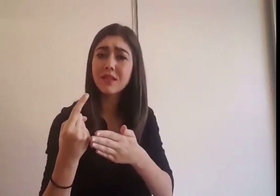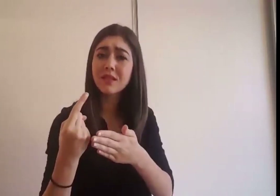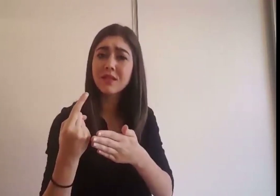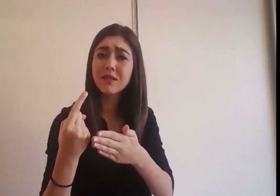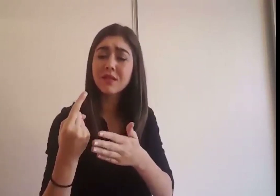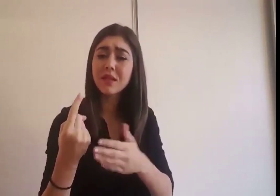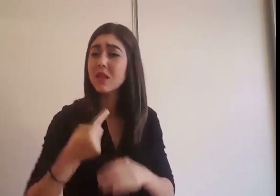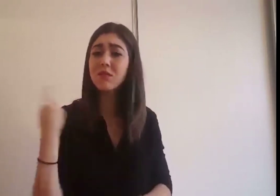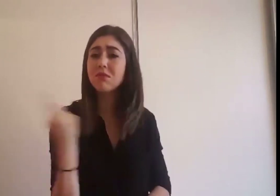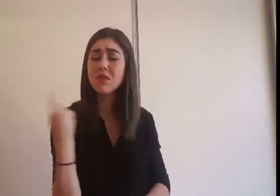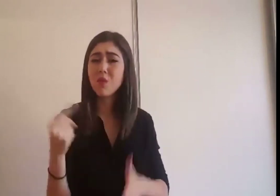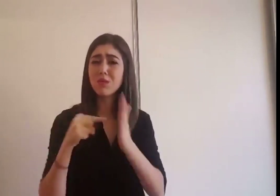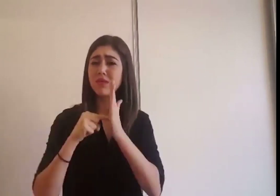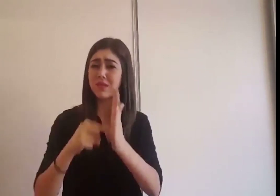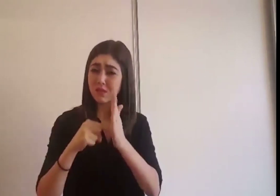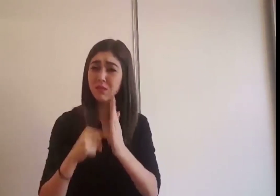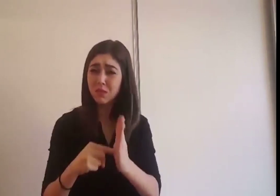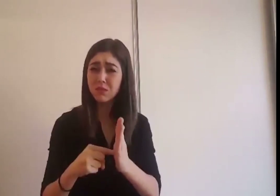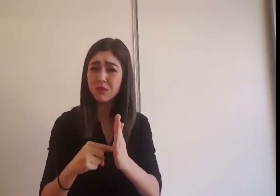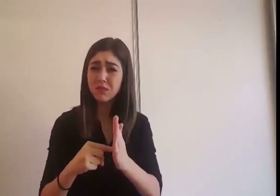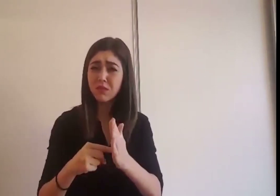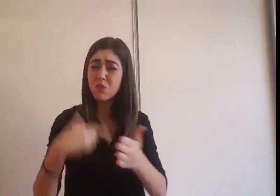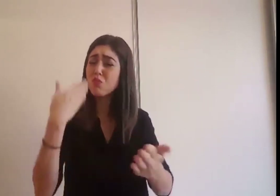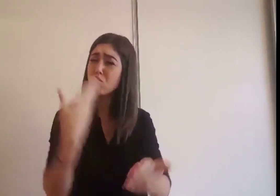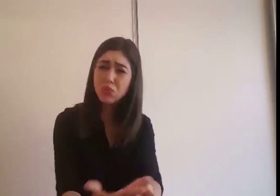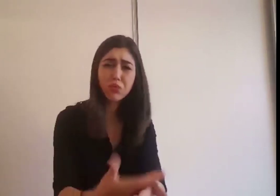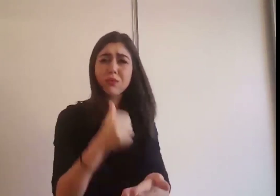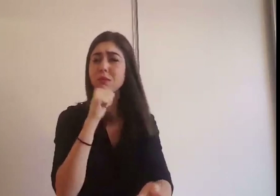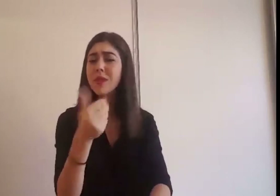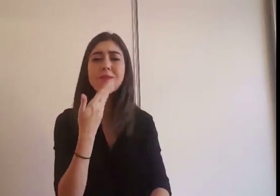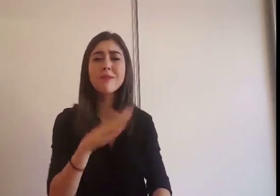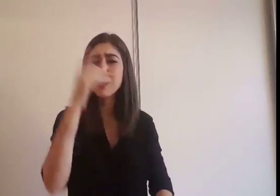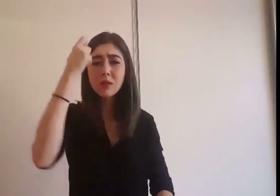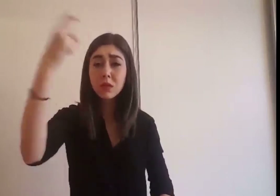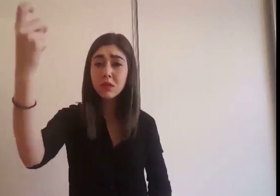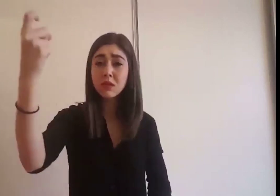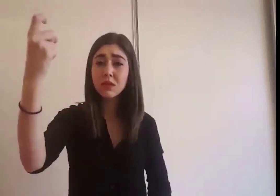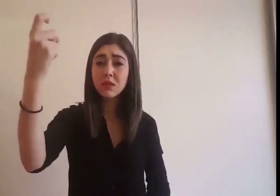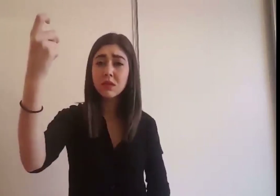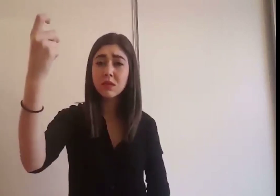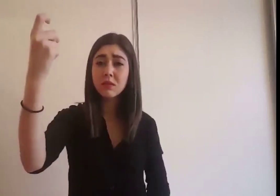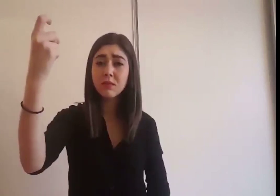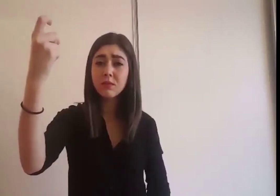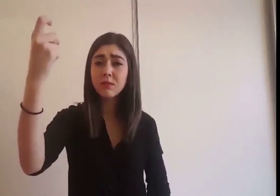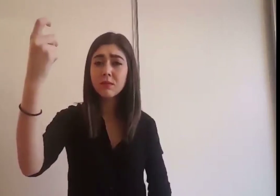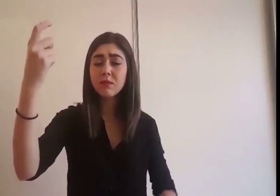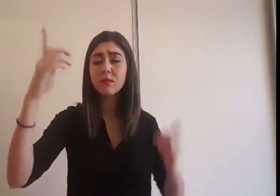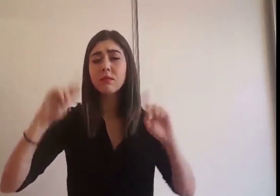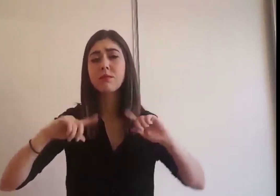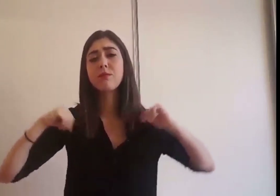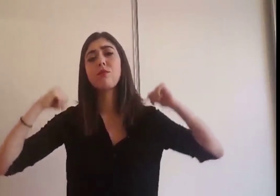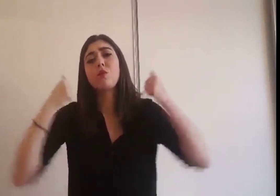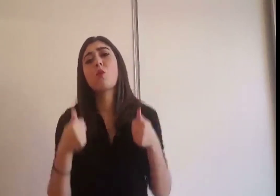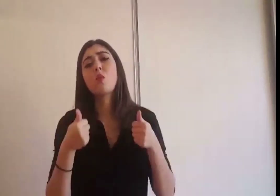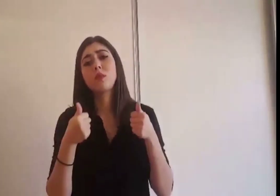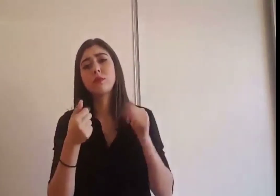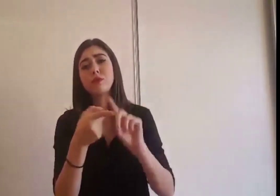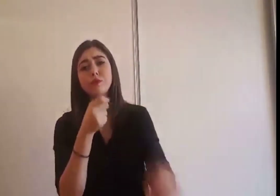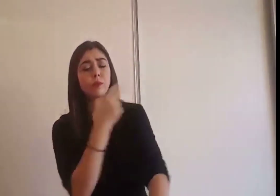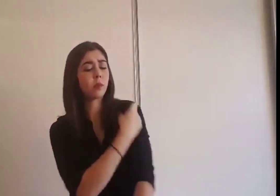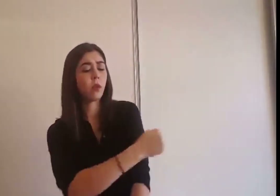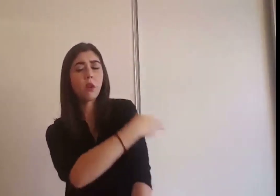The only symbol that proved that it hadn’t just been a bad dream, was the sweatshirt from the hospital